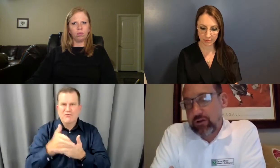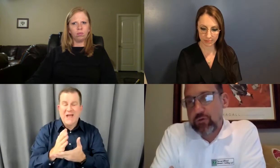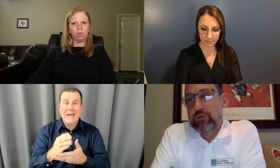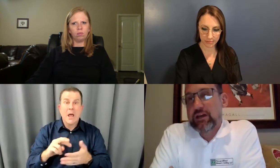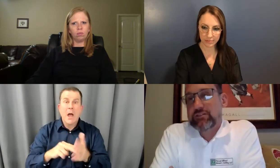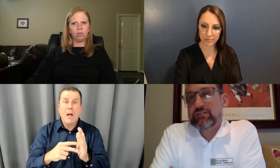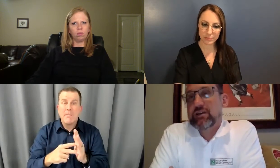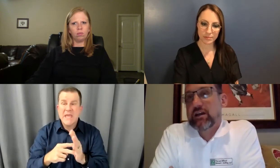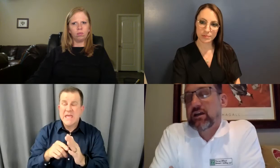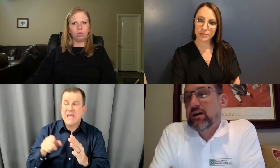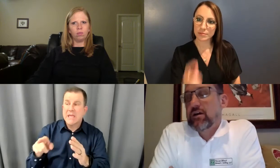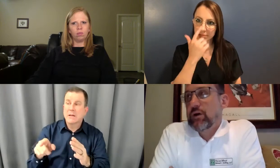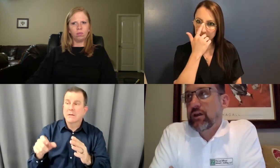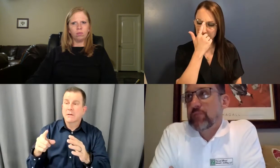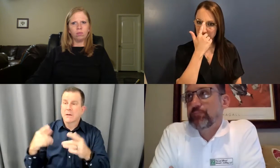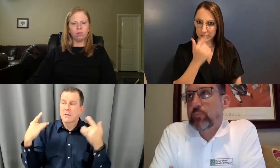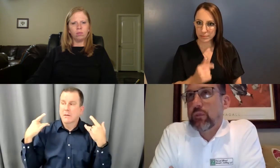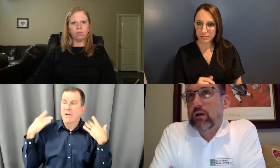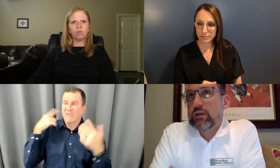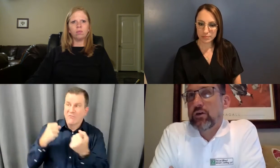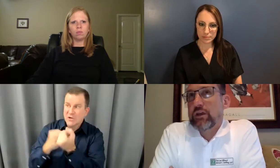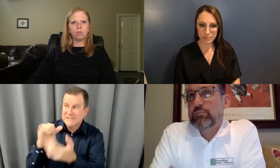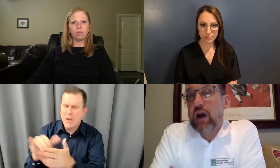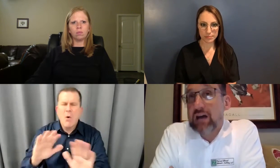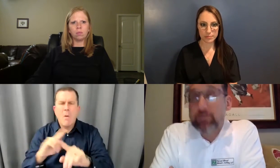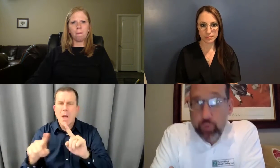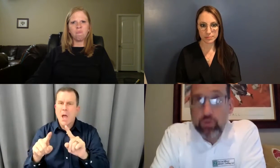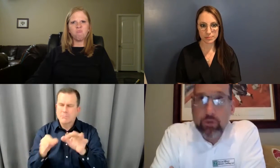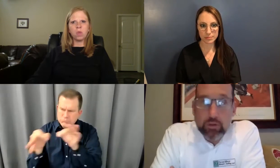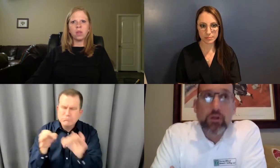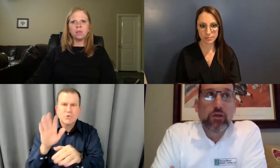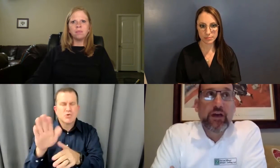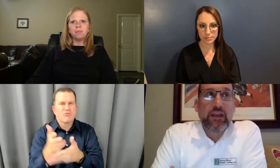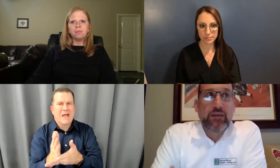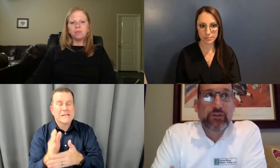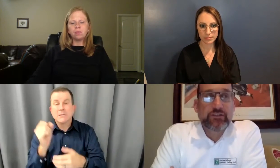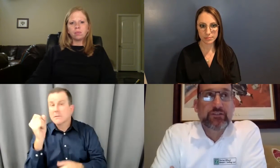and I'll go through that in just a sec. But you know, it's possible that a business